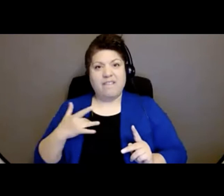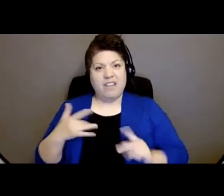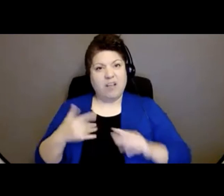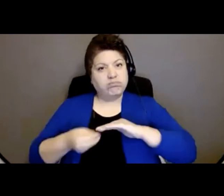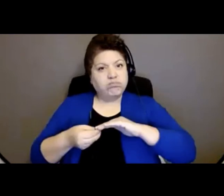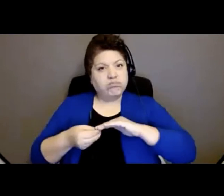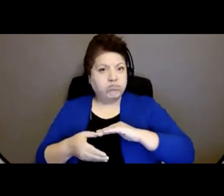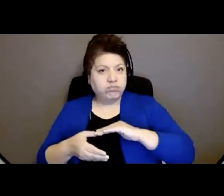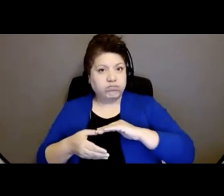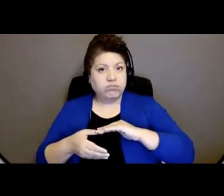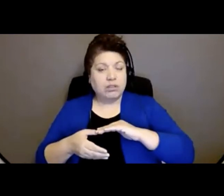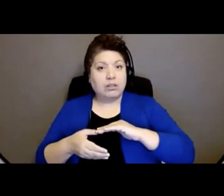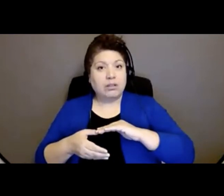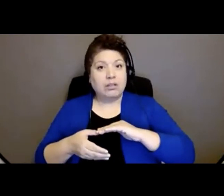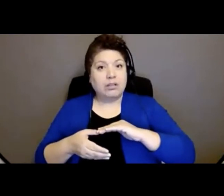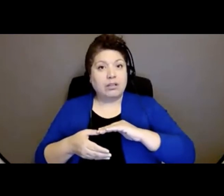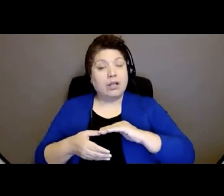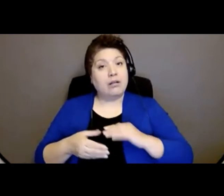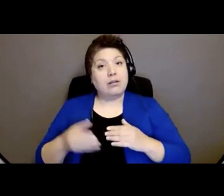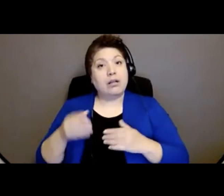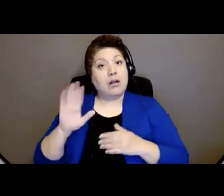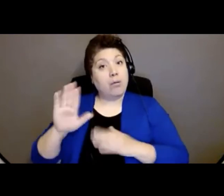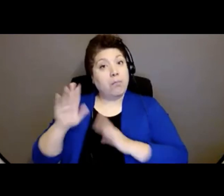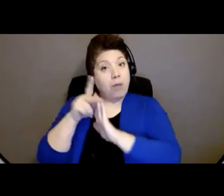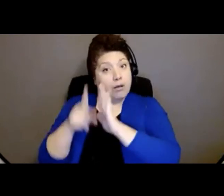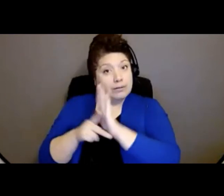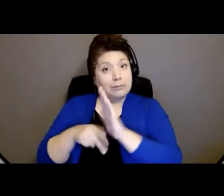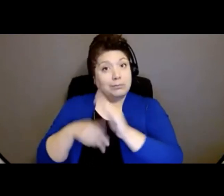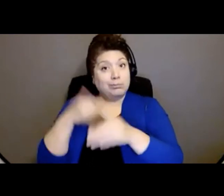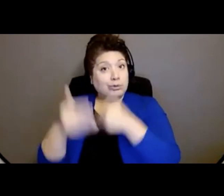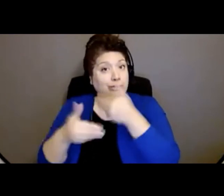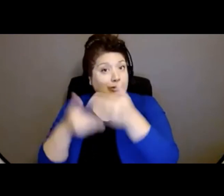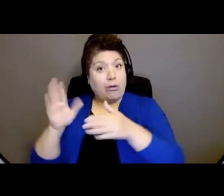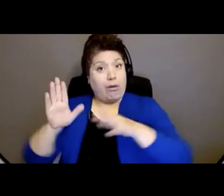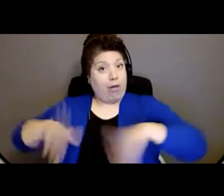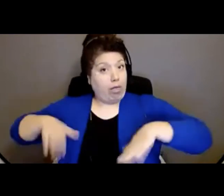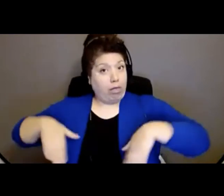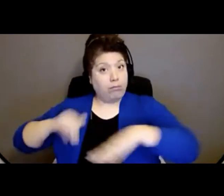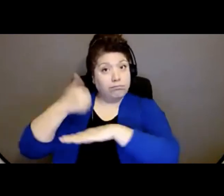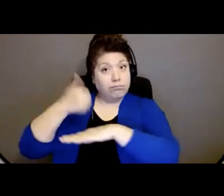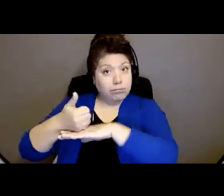WITHOUT POLICIES AND PROCEDURES IN PLACE TO PREVENT DISCRIMINATION,